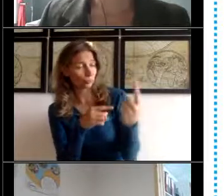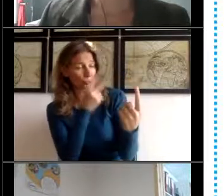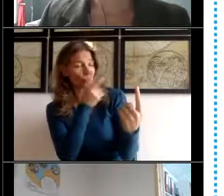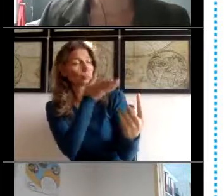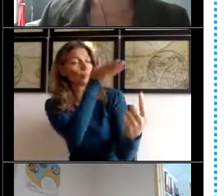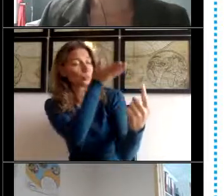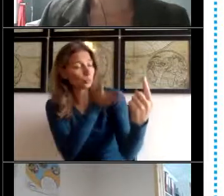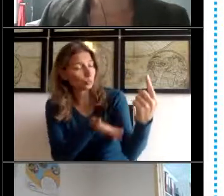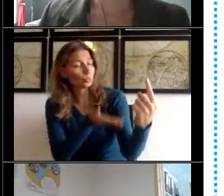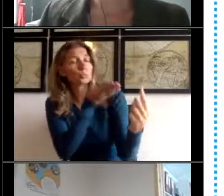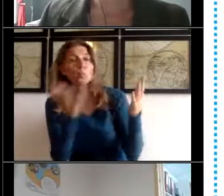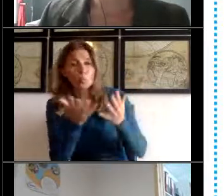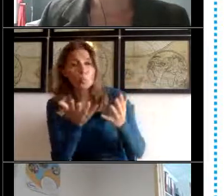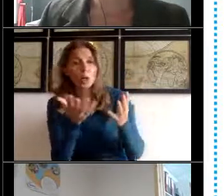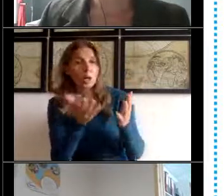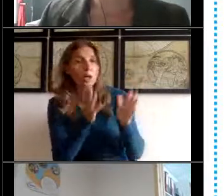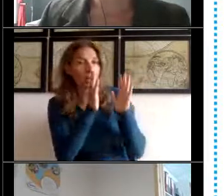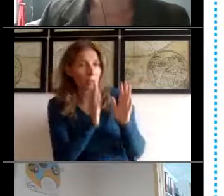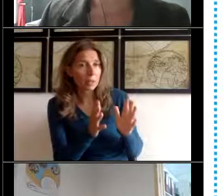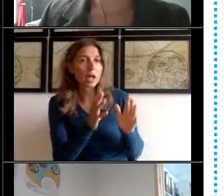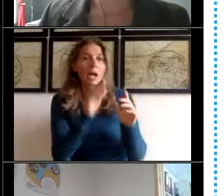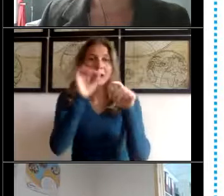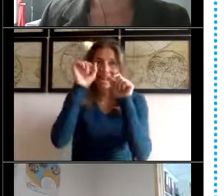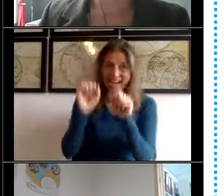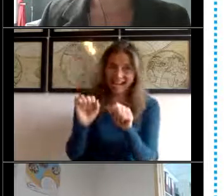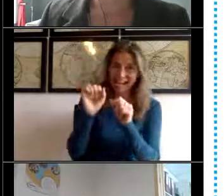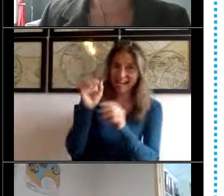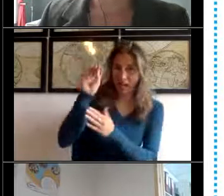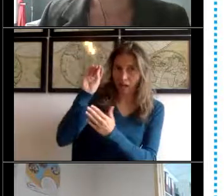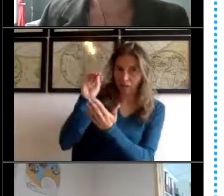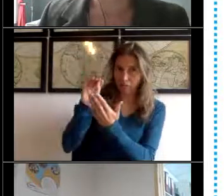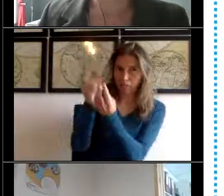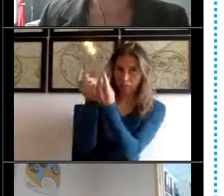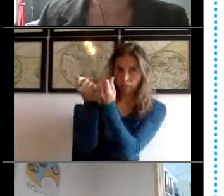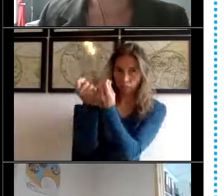so they could have all before the volunteer is on board.